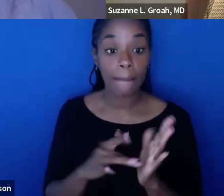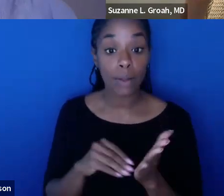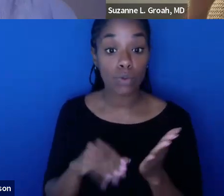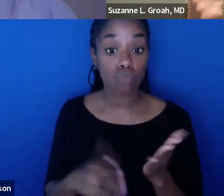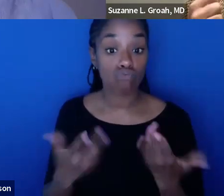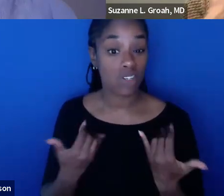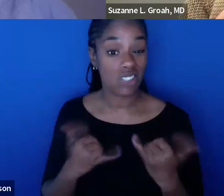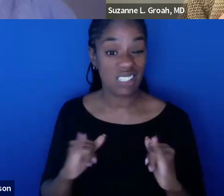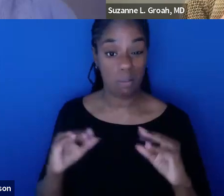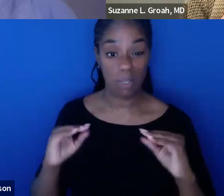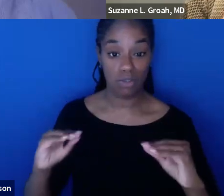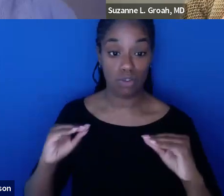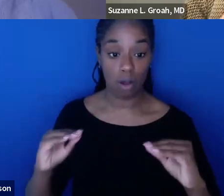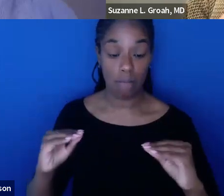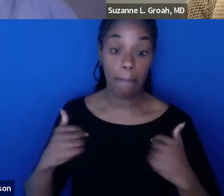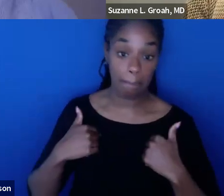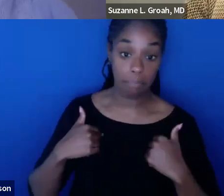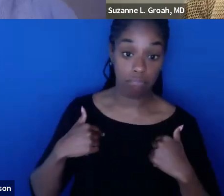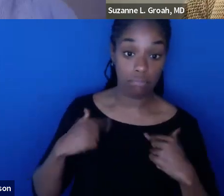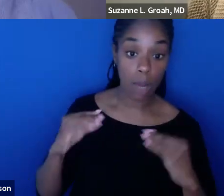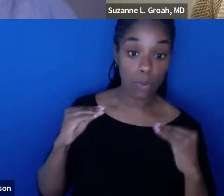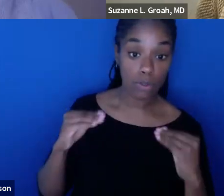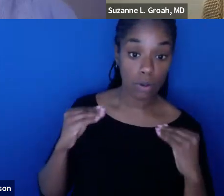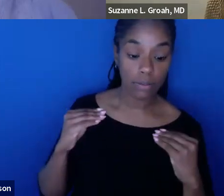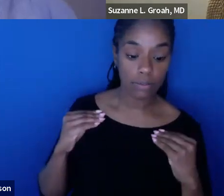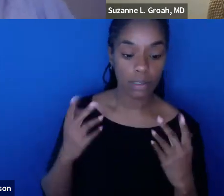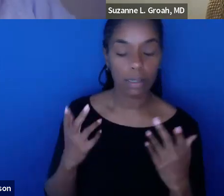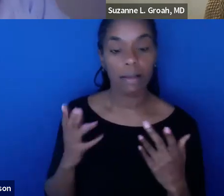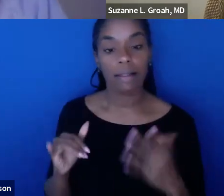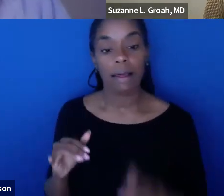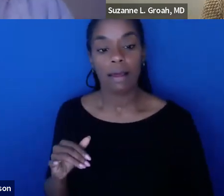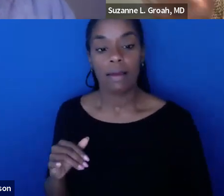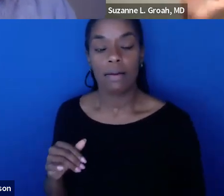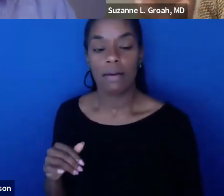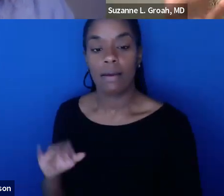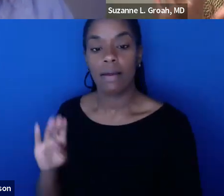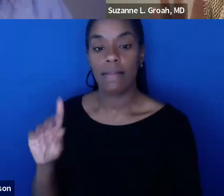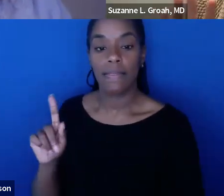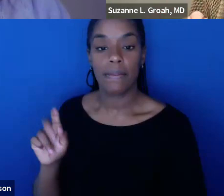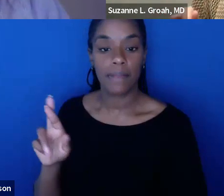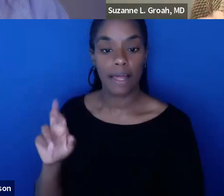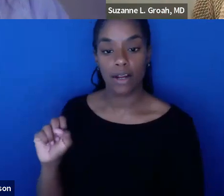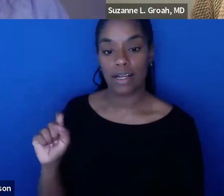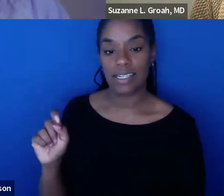taught and I was taught, that the bladder is a sterile environment. So there shouldn't be any bugs in the bladder at all.